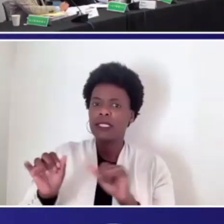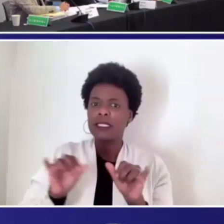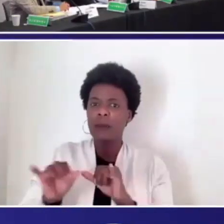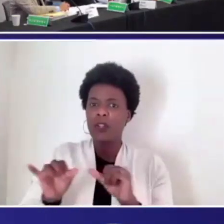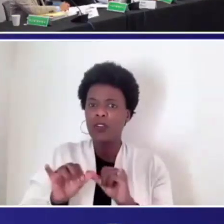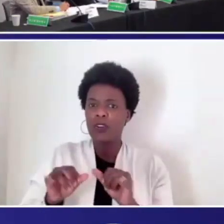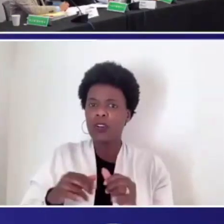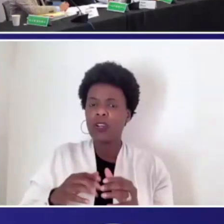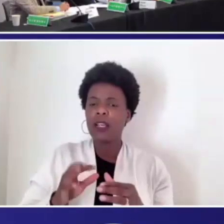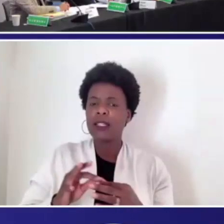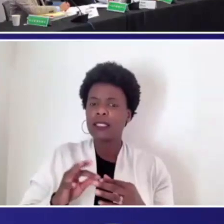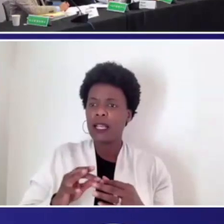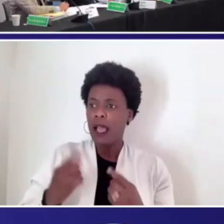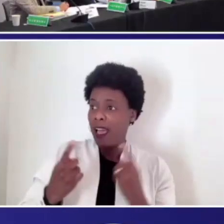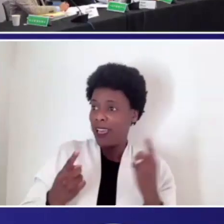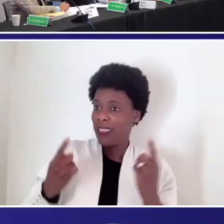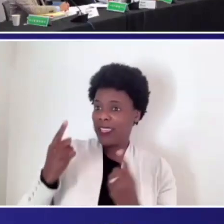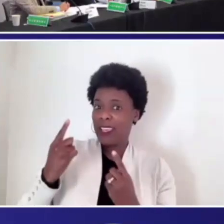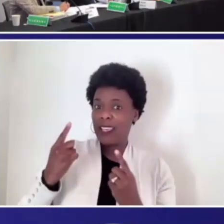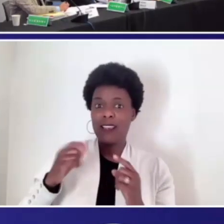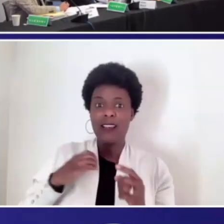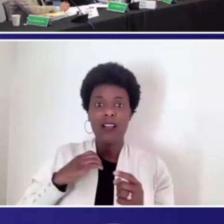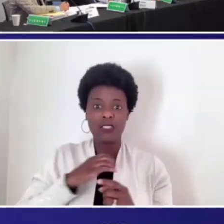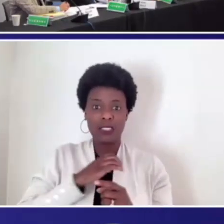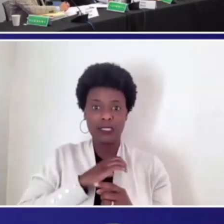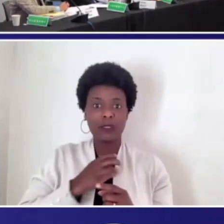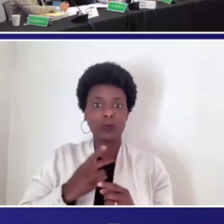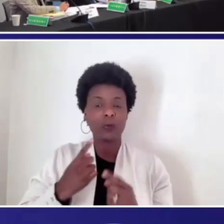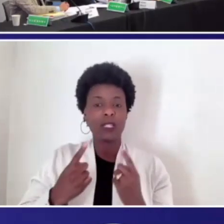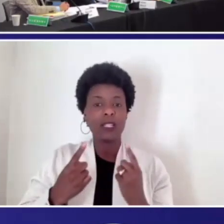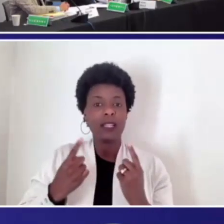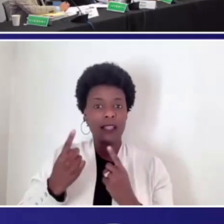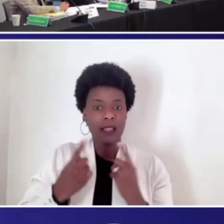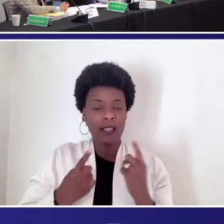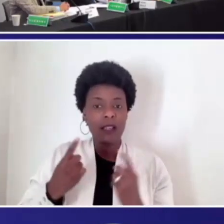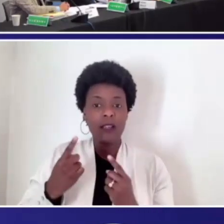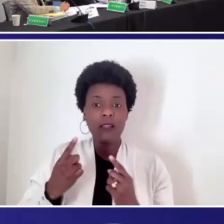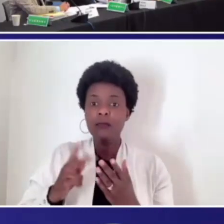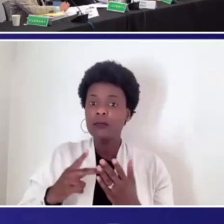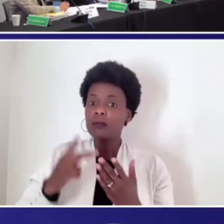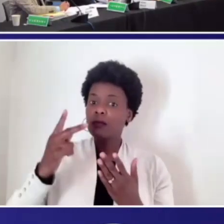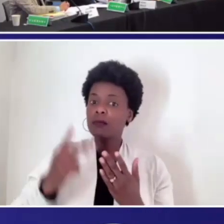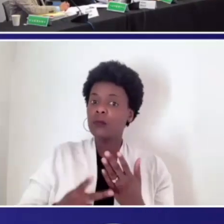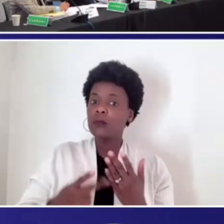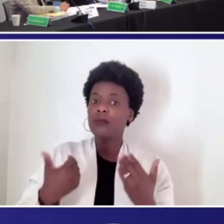I think that Congress probably would think that programs that have a high proportion